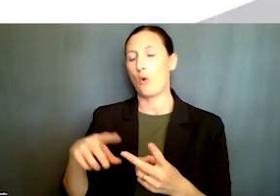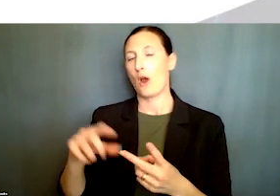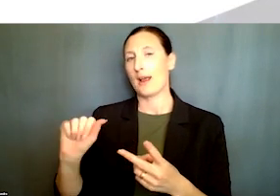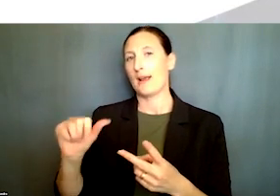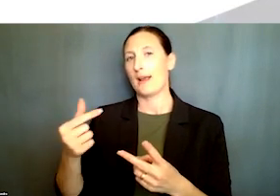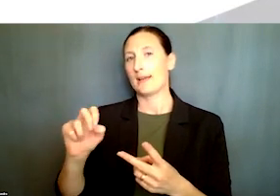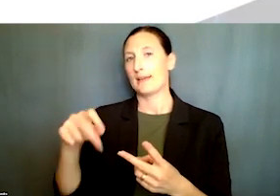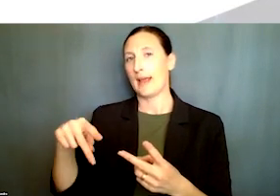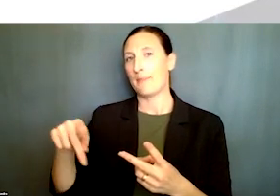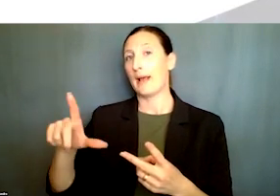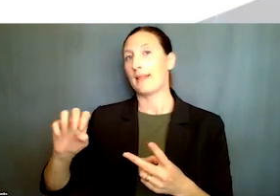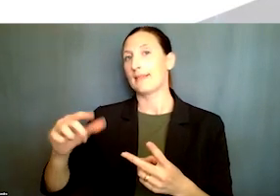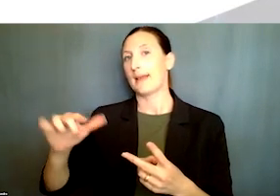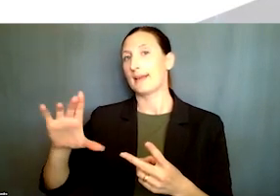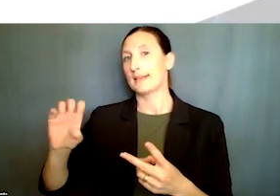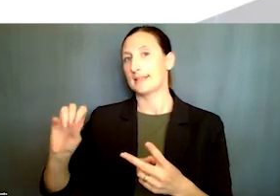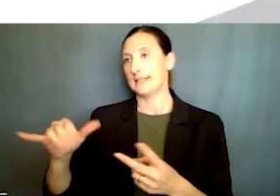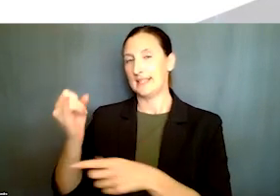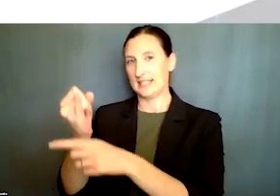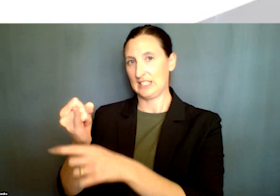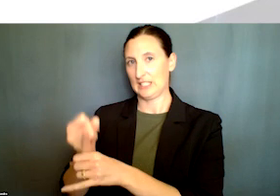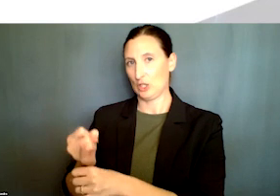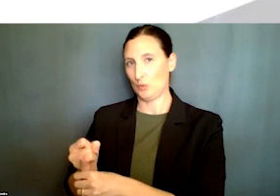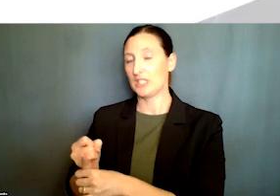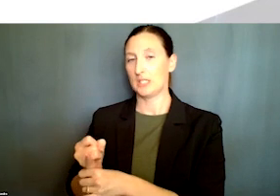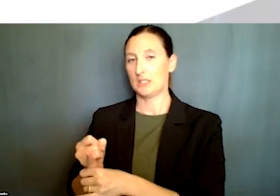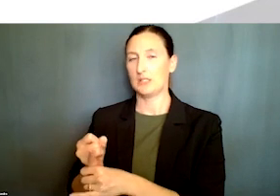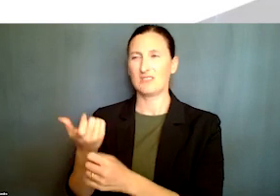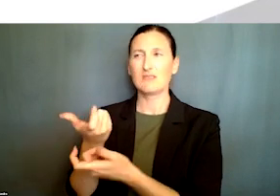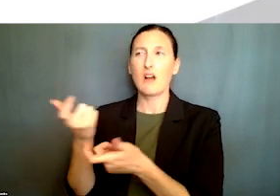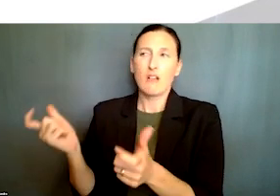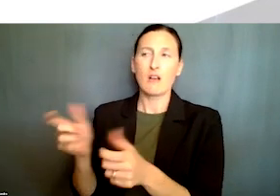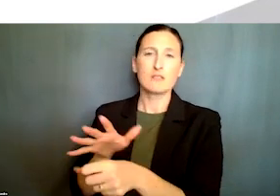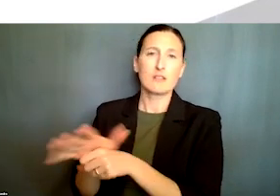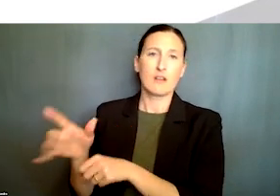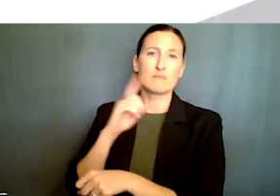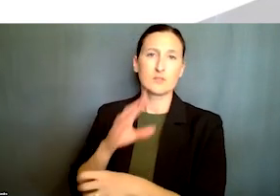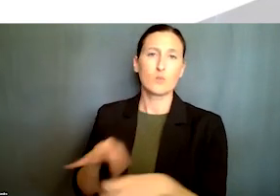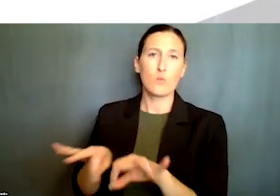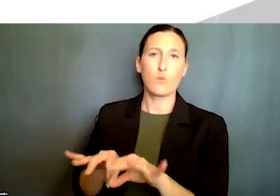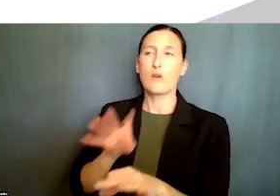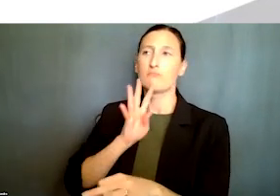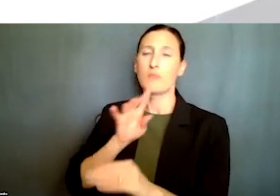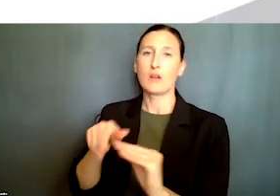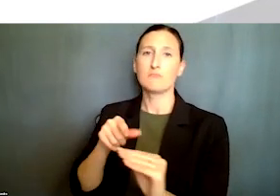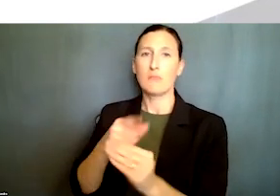which is a large enough group of institutions that it's worth talking about in a general audience, because a lot of you will be working at